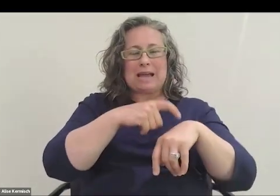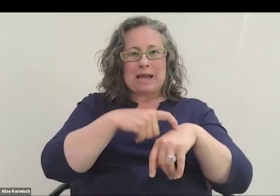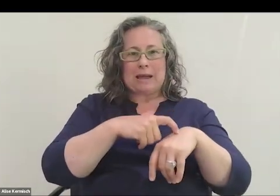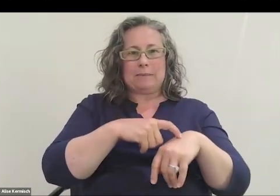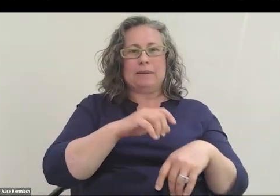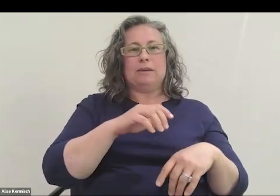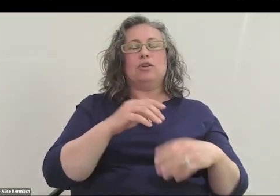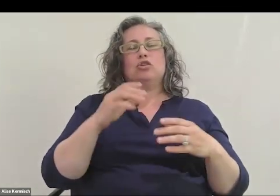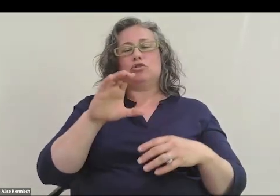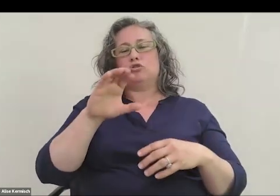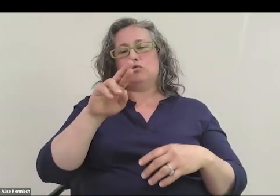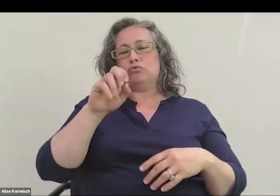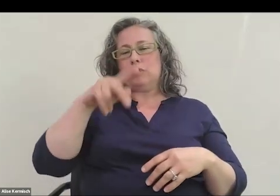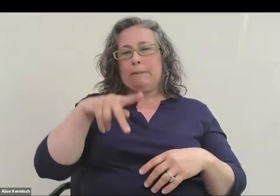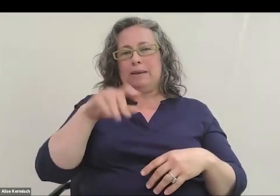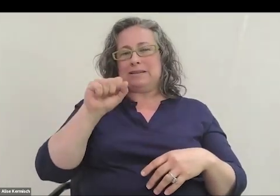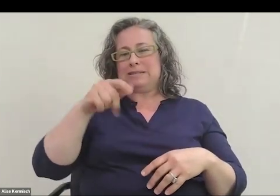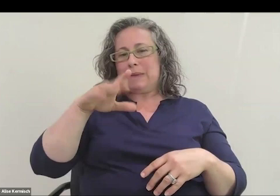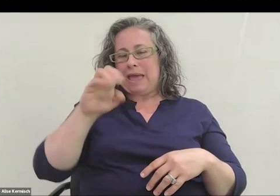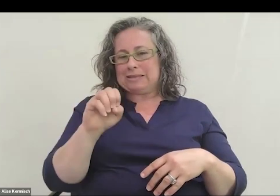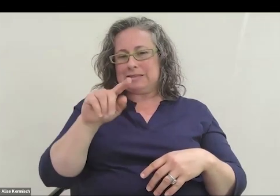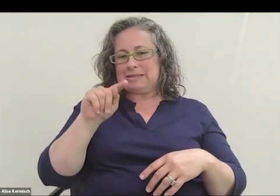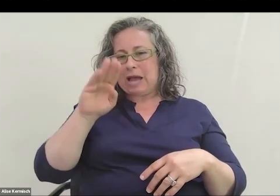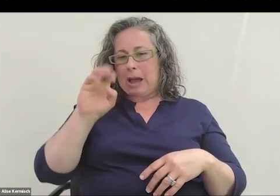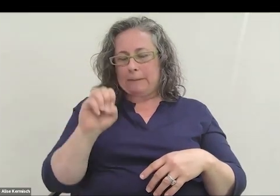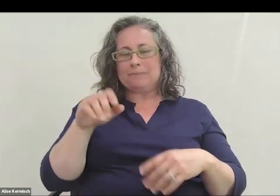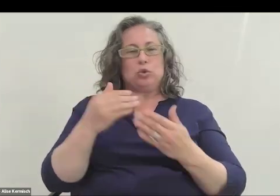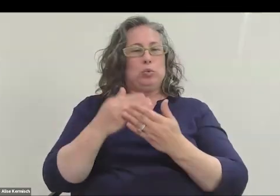that's the space times the new book out by Margaret Price.